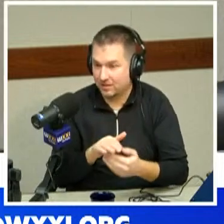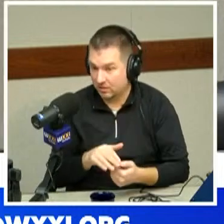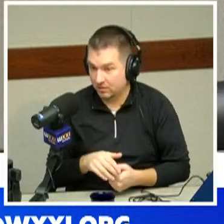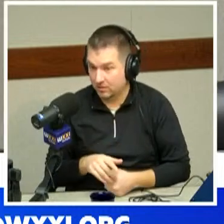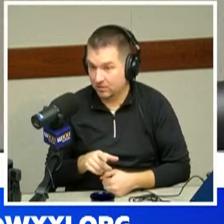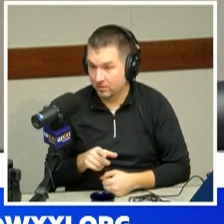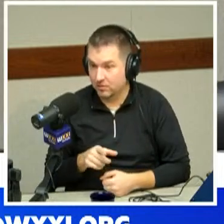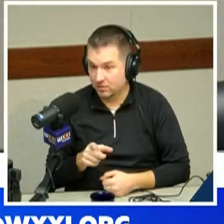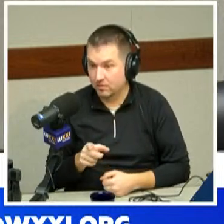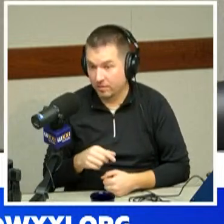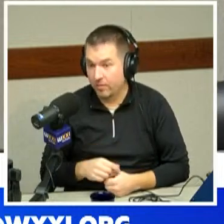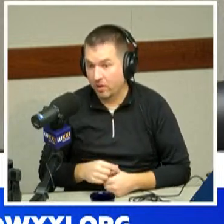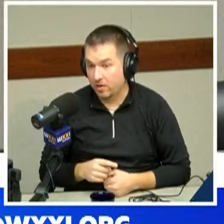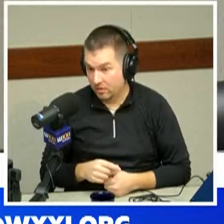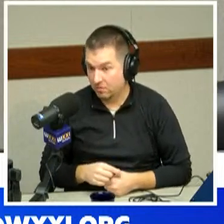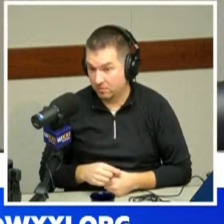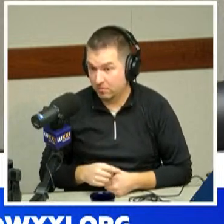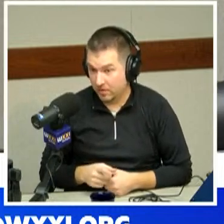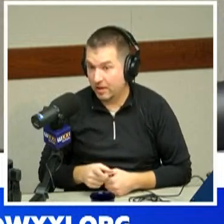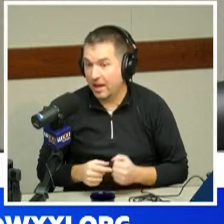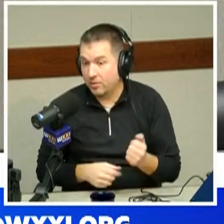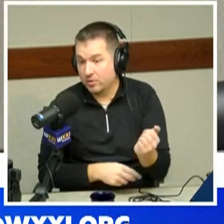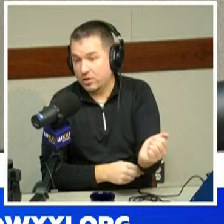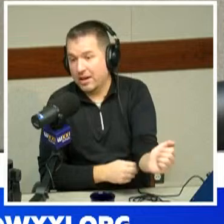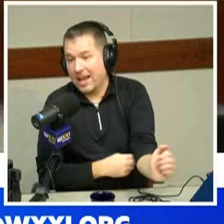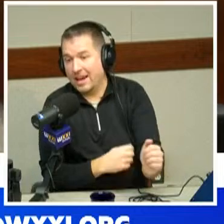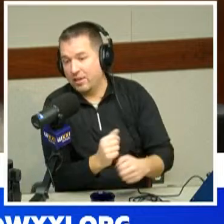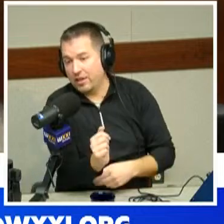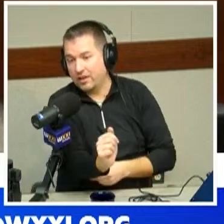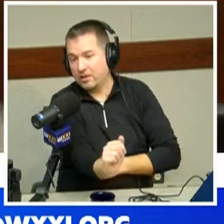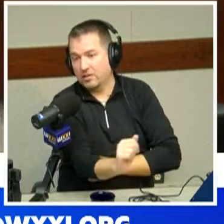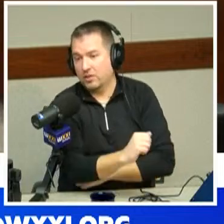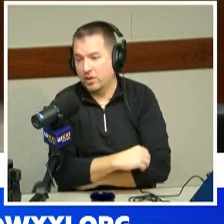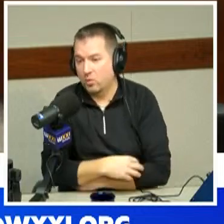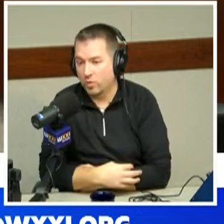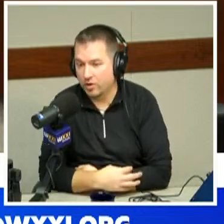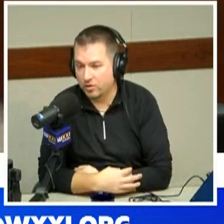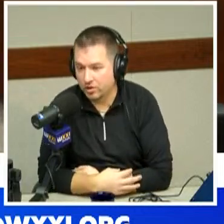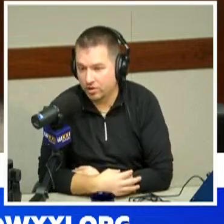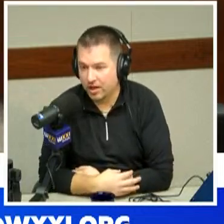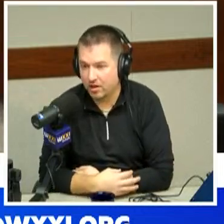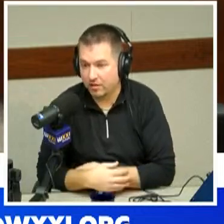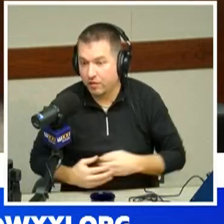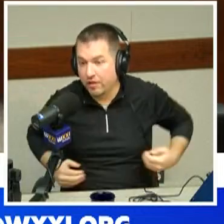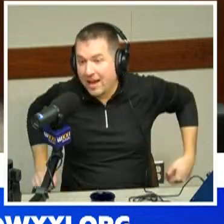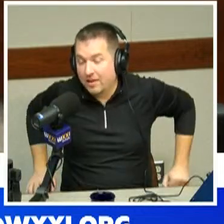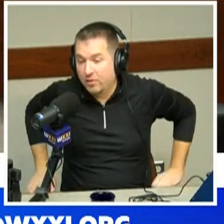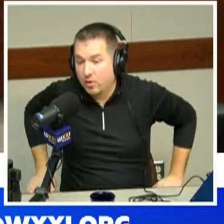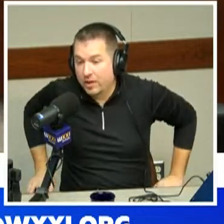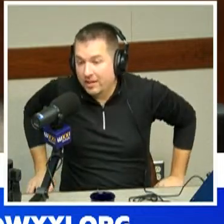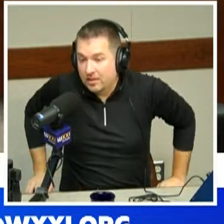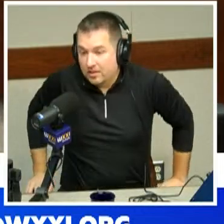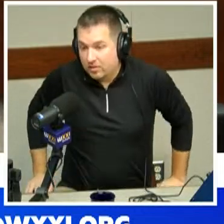yeah um yeah I was going to add I think you know what you just shared for that you know we need to